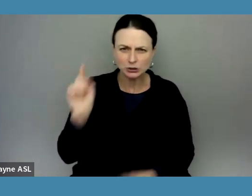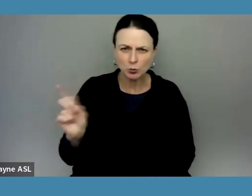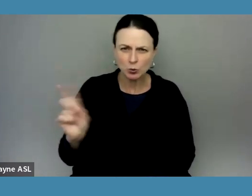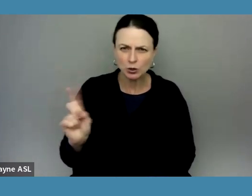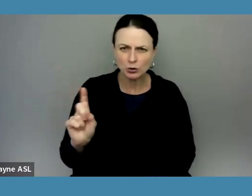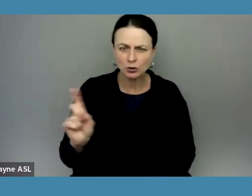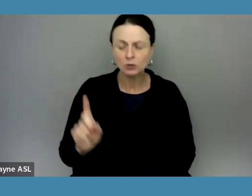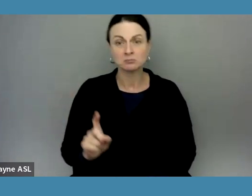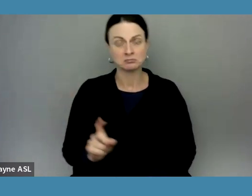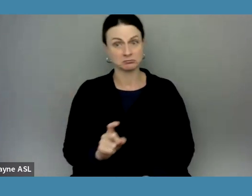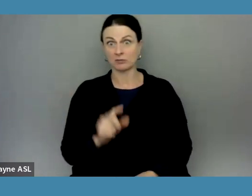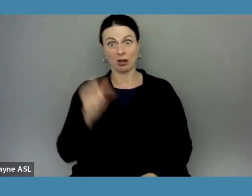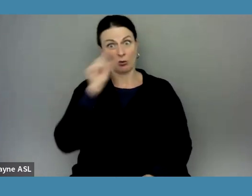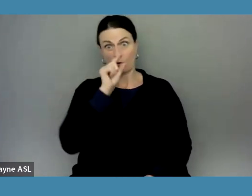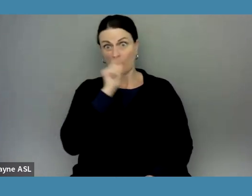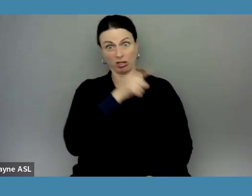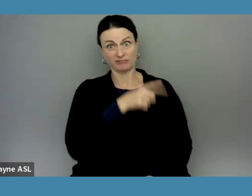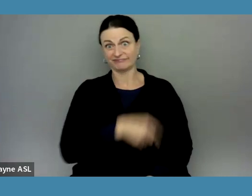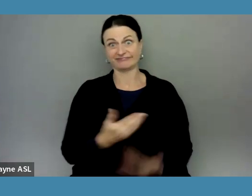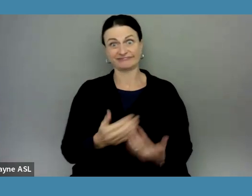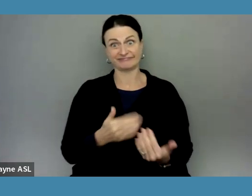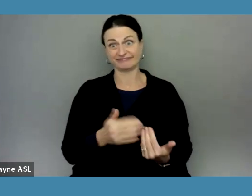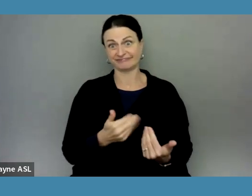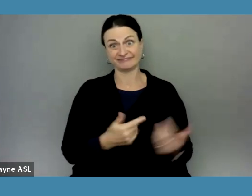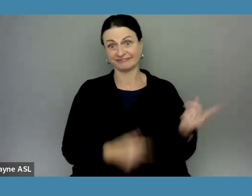You can just Google 'em, you can Google,